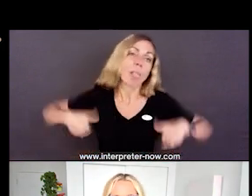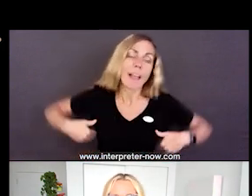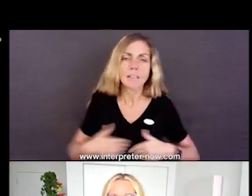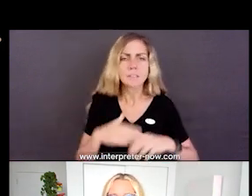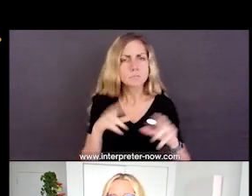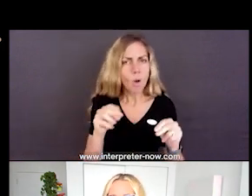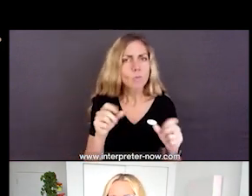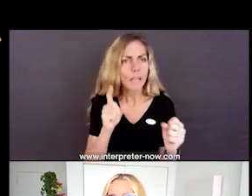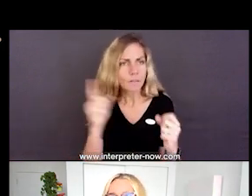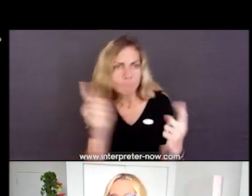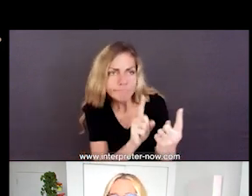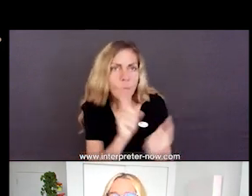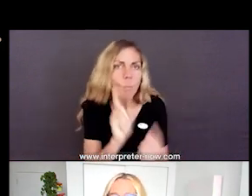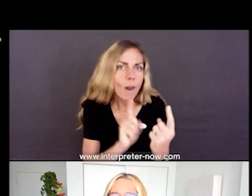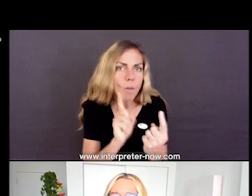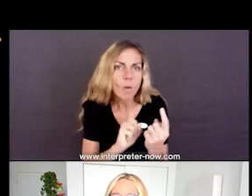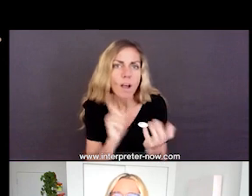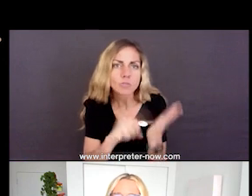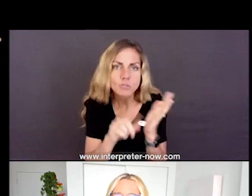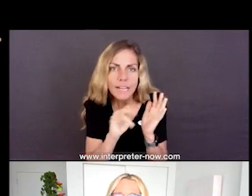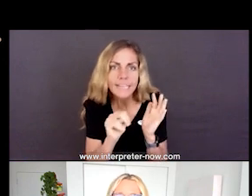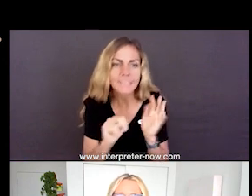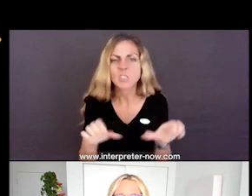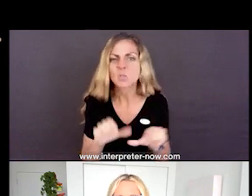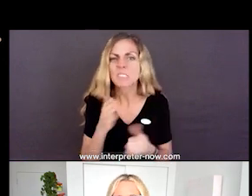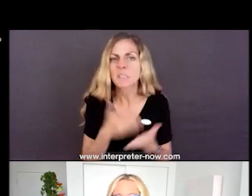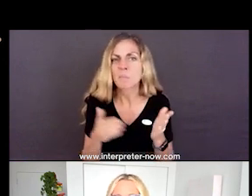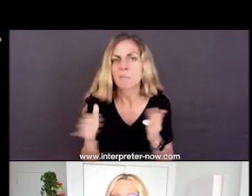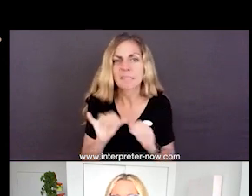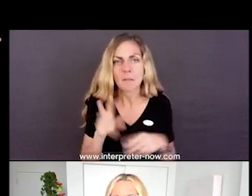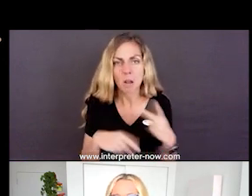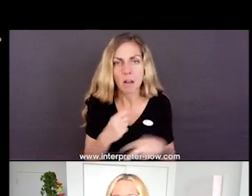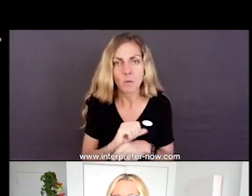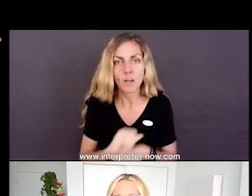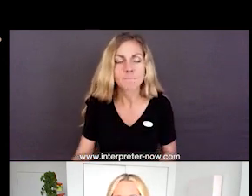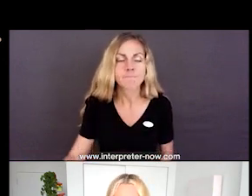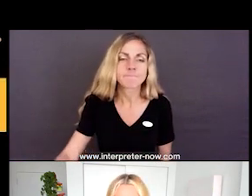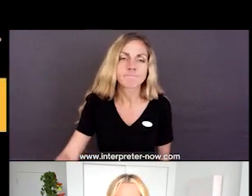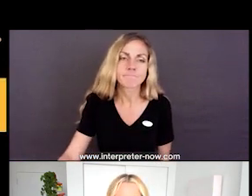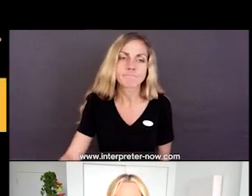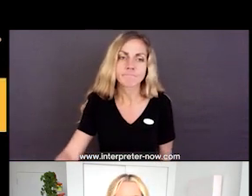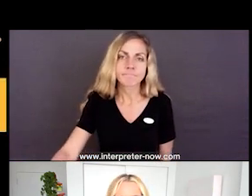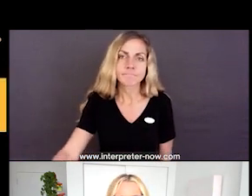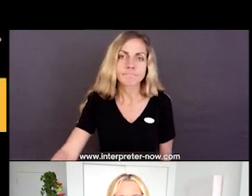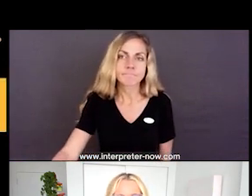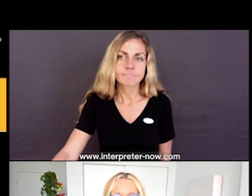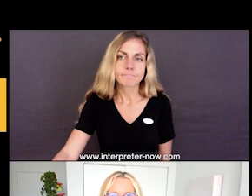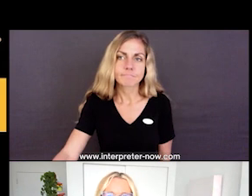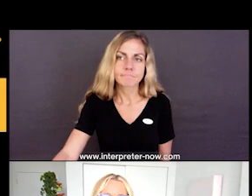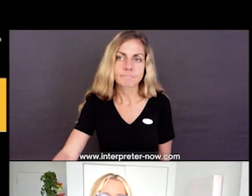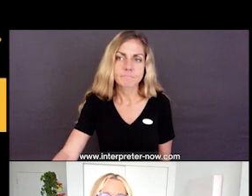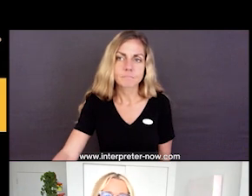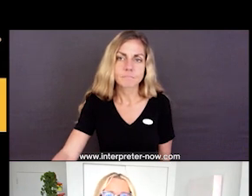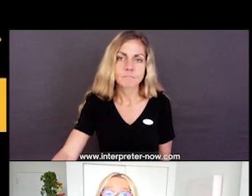You can also check in with somebody one-on-one and do some of the same work.